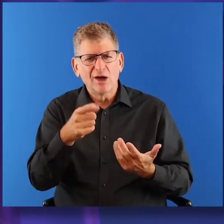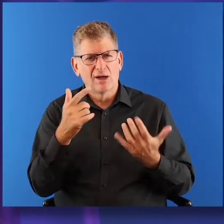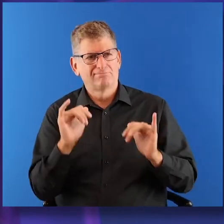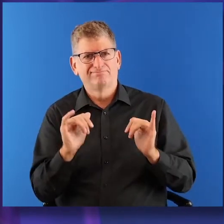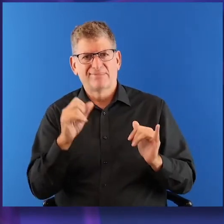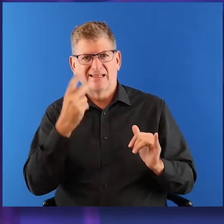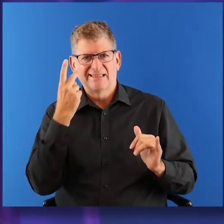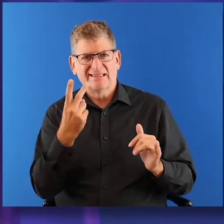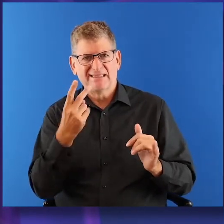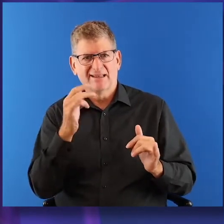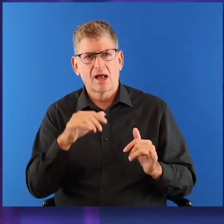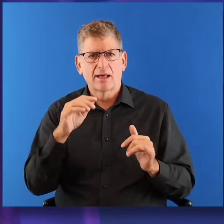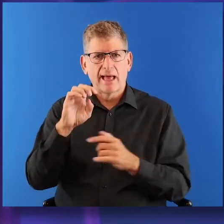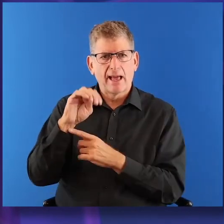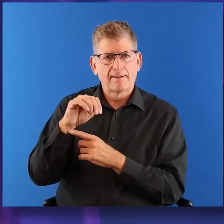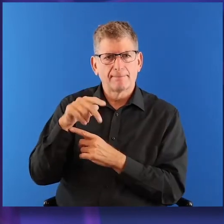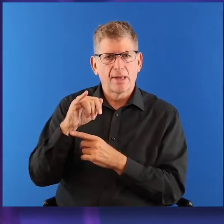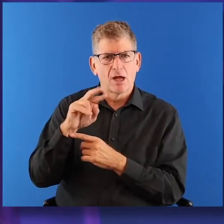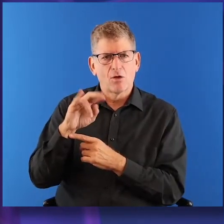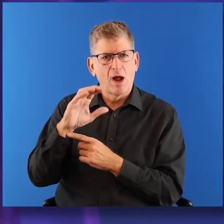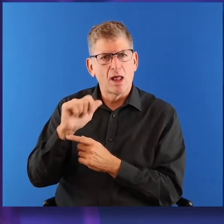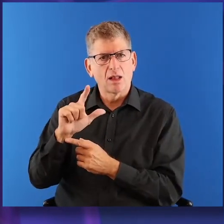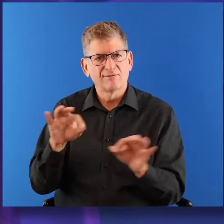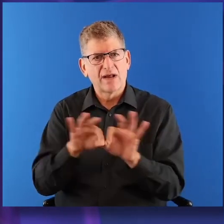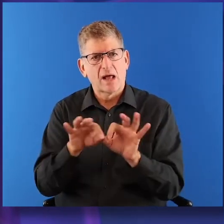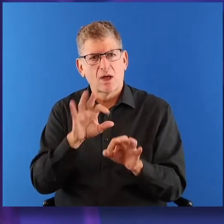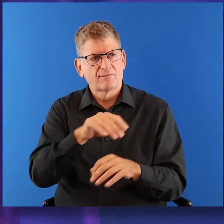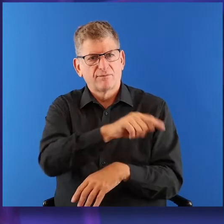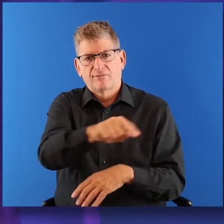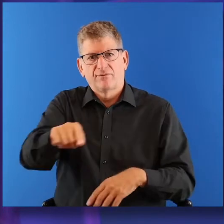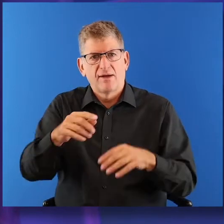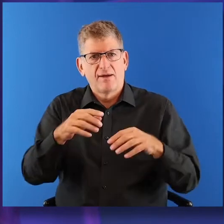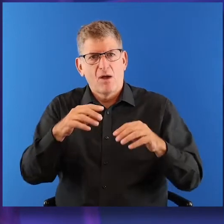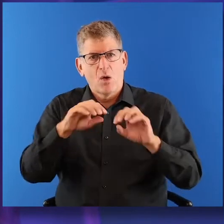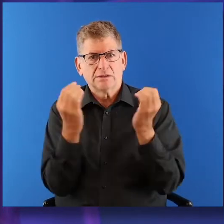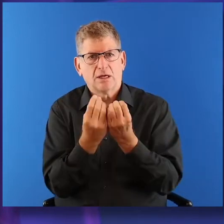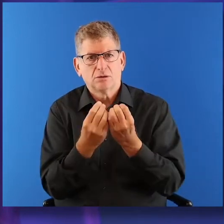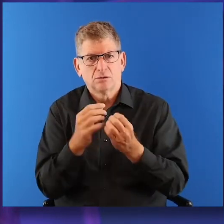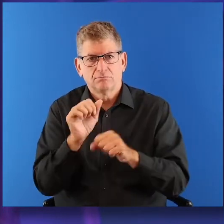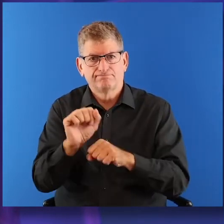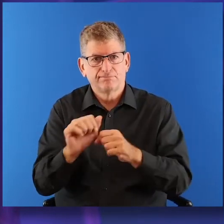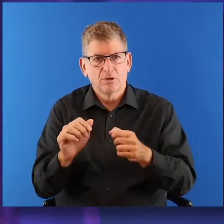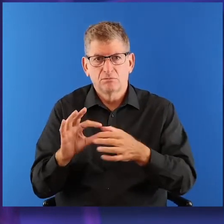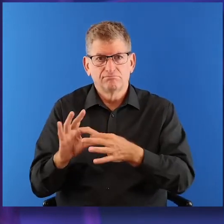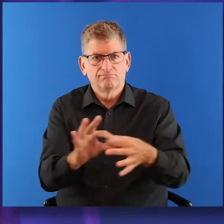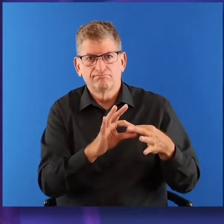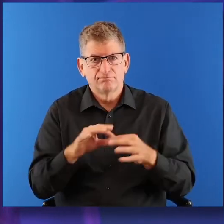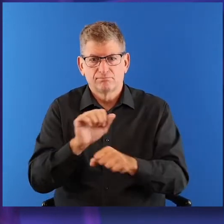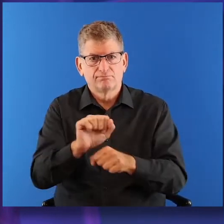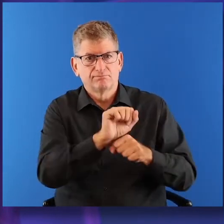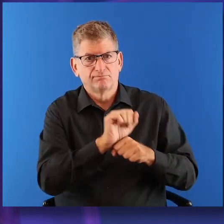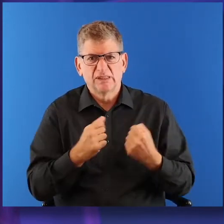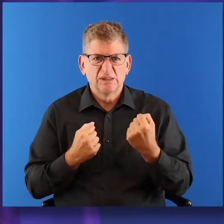the empirical value of those organizations cooperatively working to support